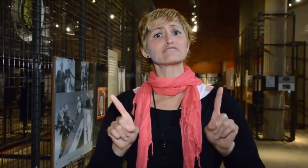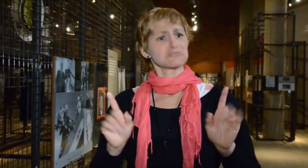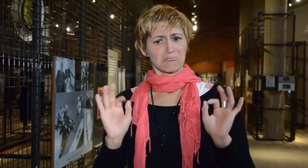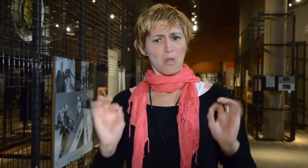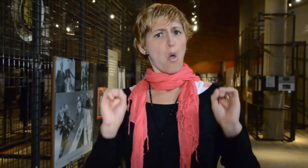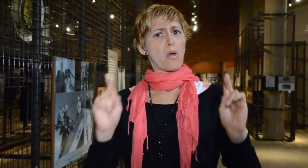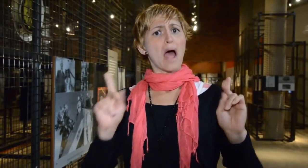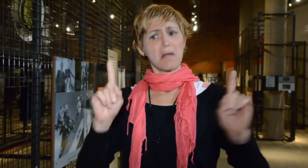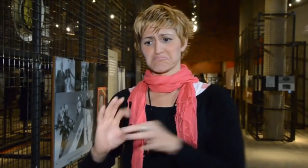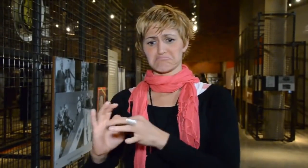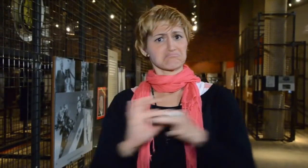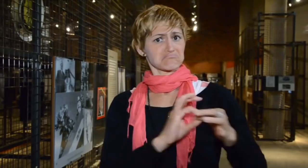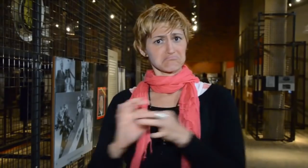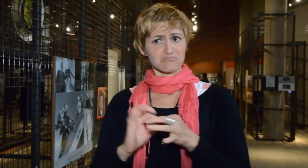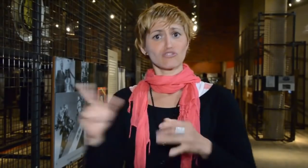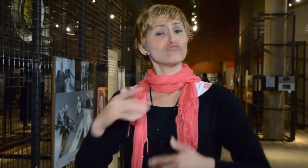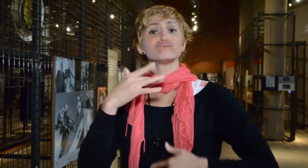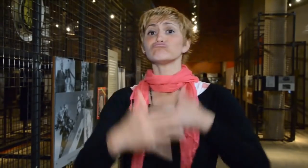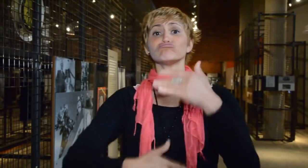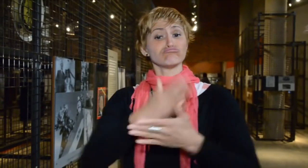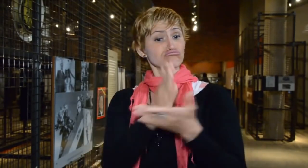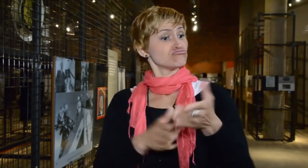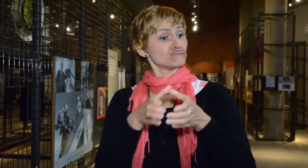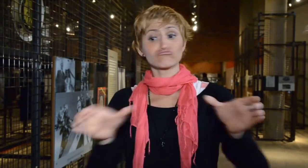way of life in South Africa.